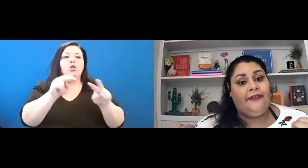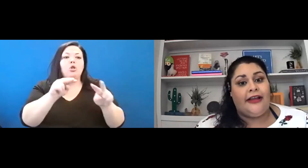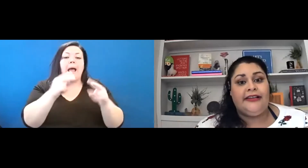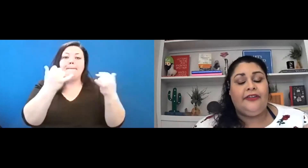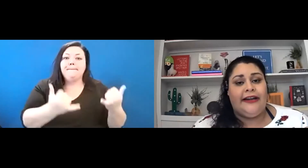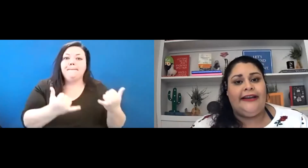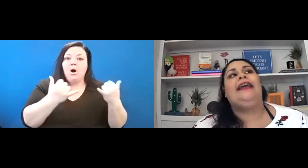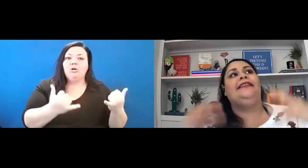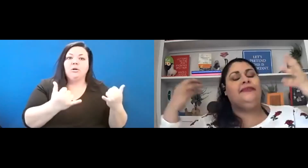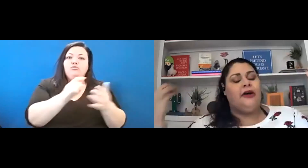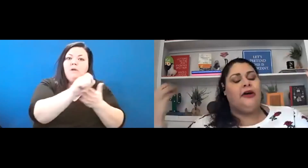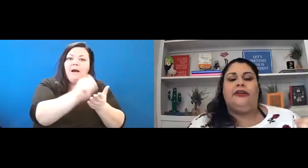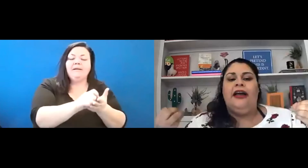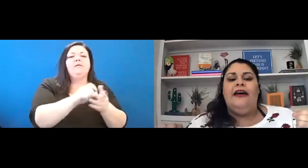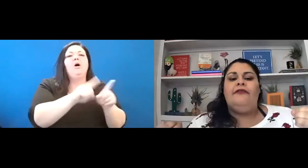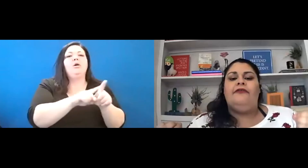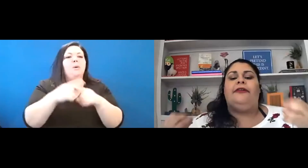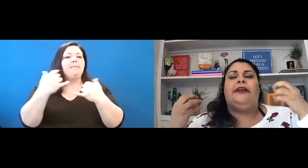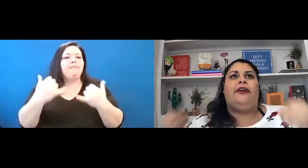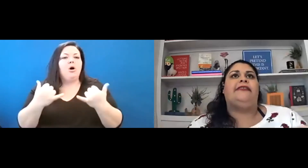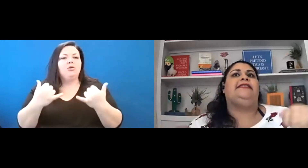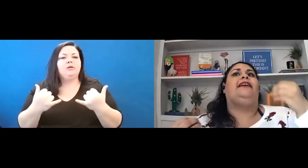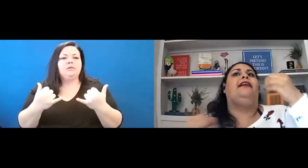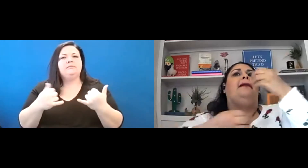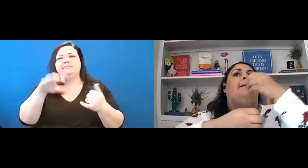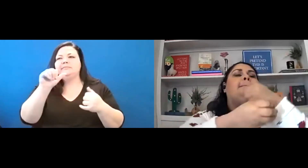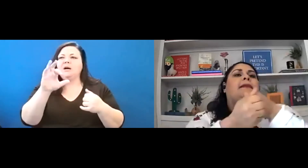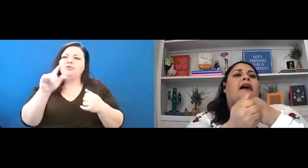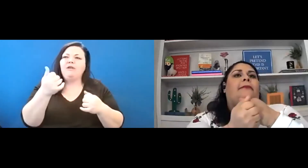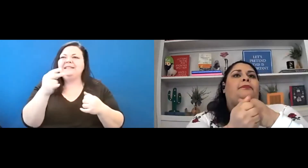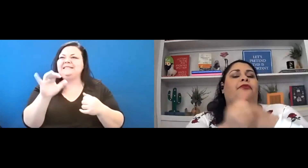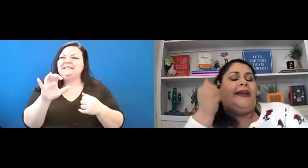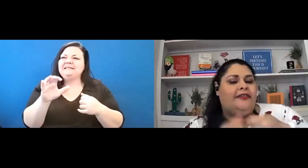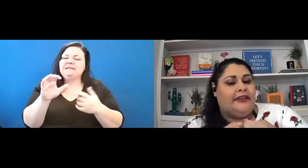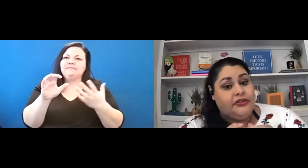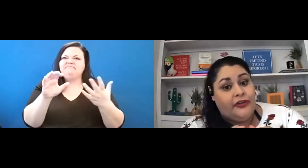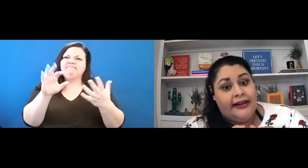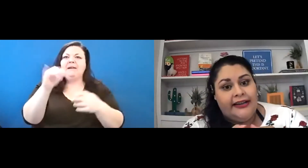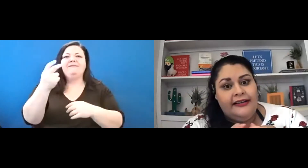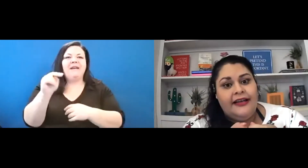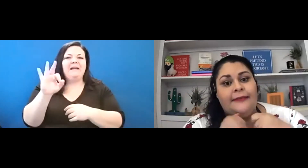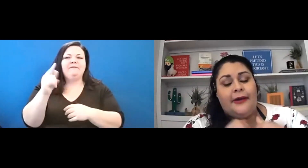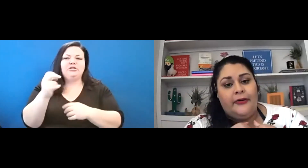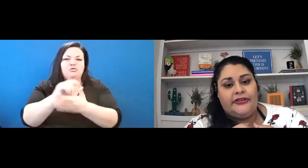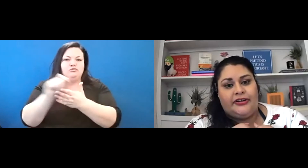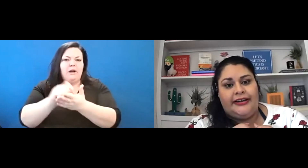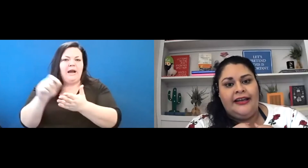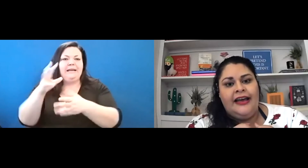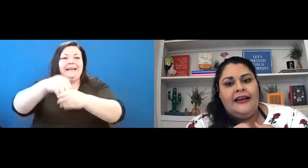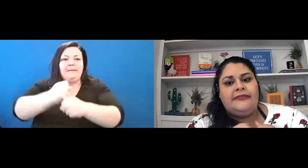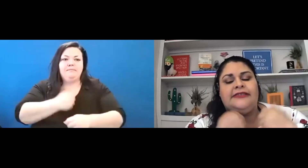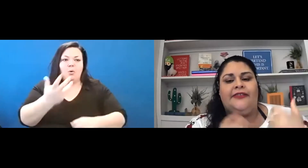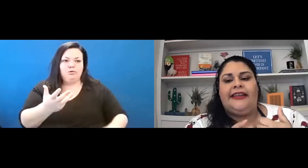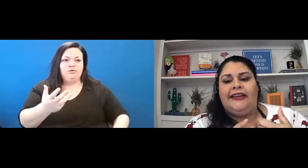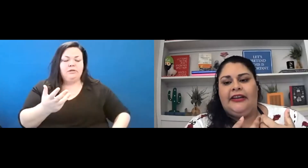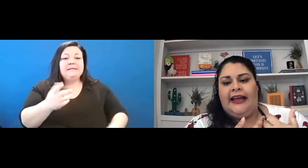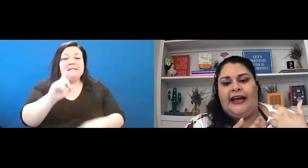writing and some modern ecrastic um fan fiction writing in poetry specifically looking at the